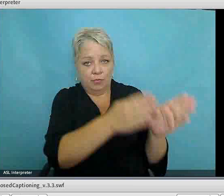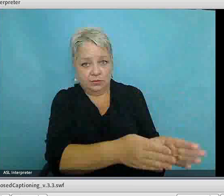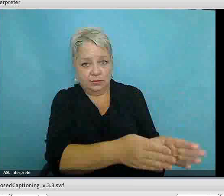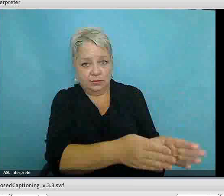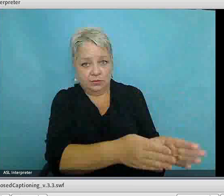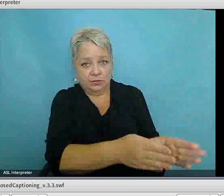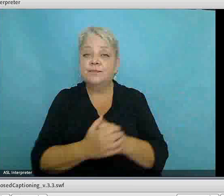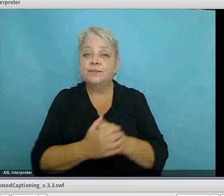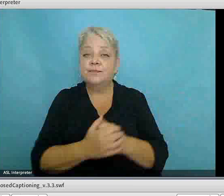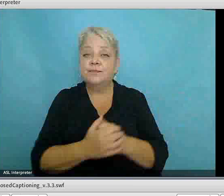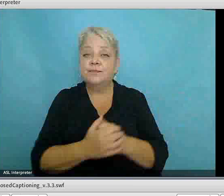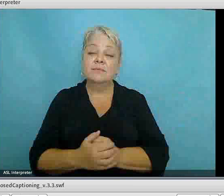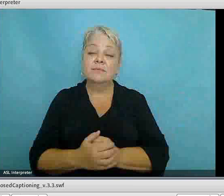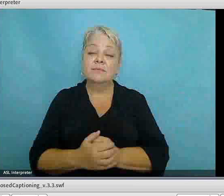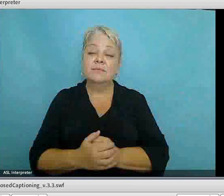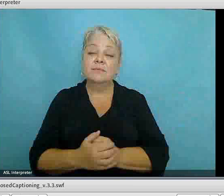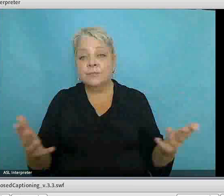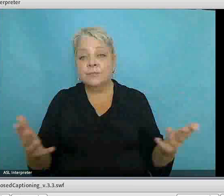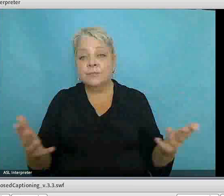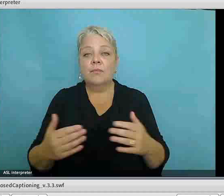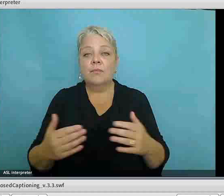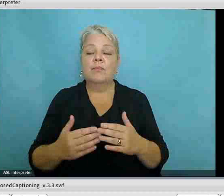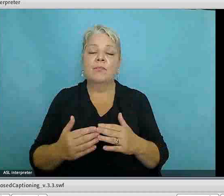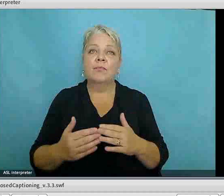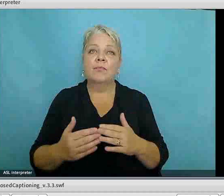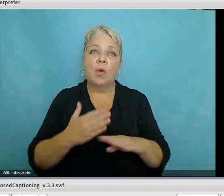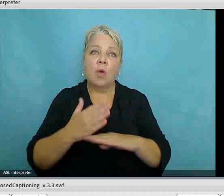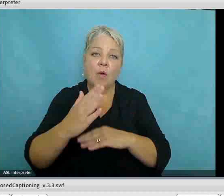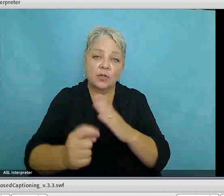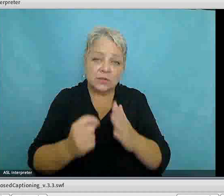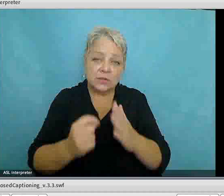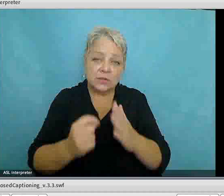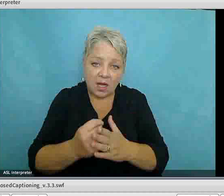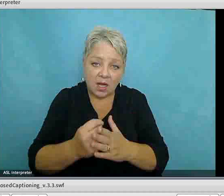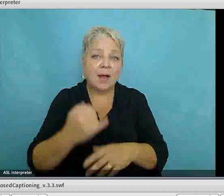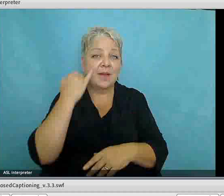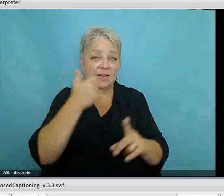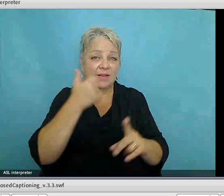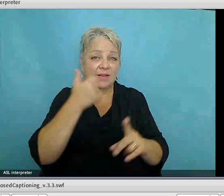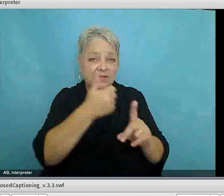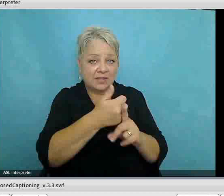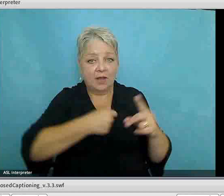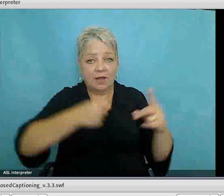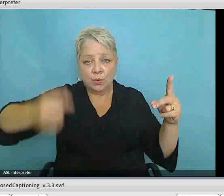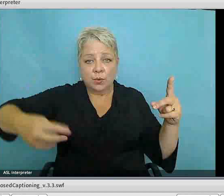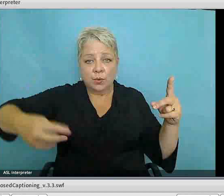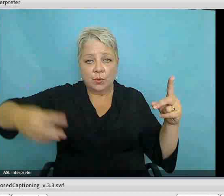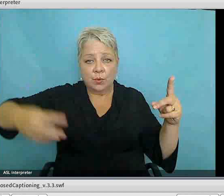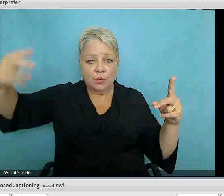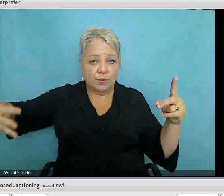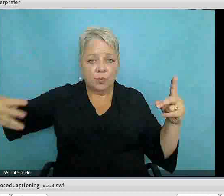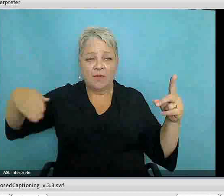providers that are not in any of the One Care plans and those providers do not join or the